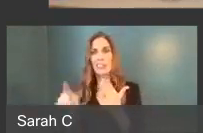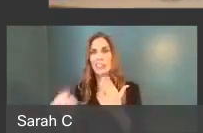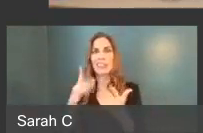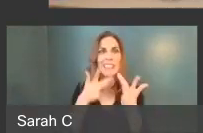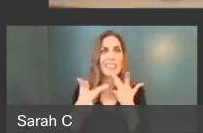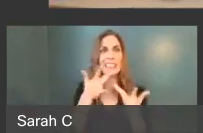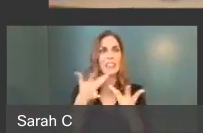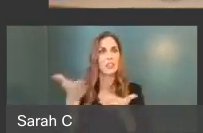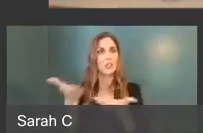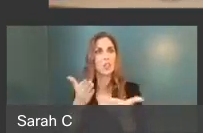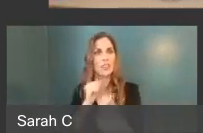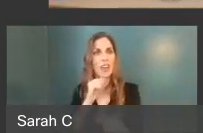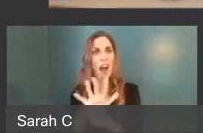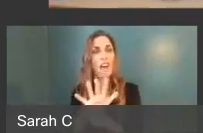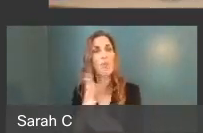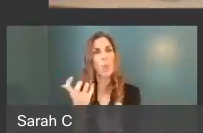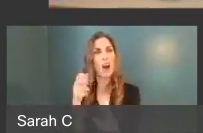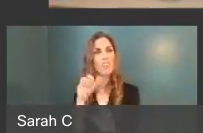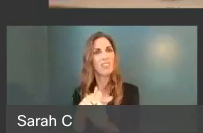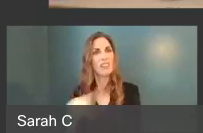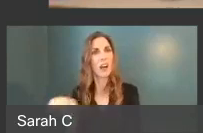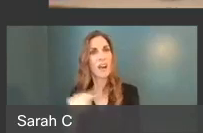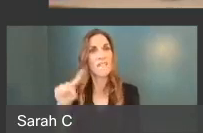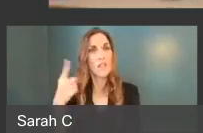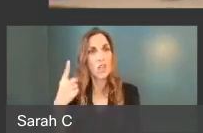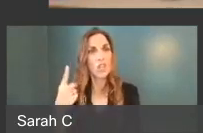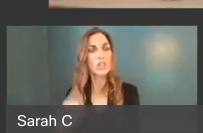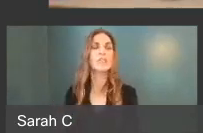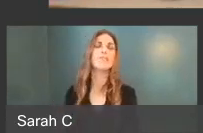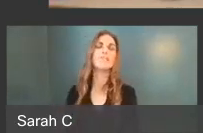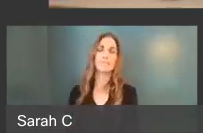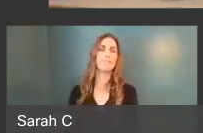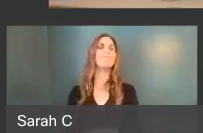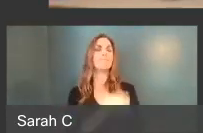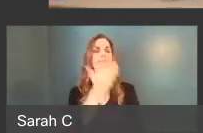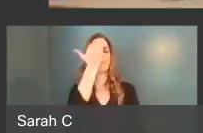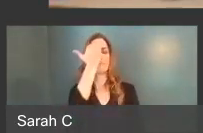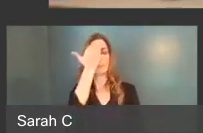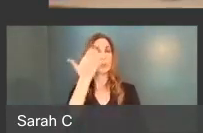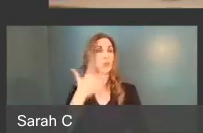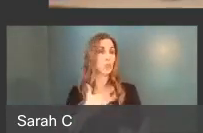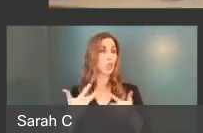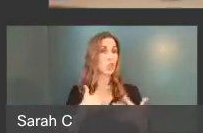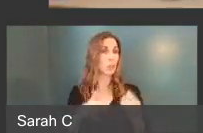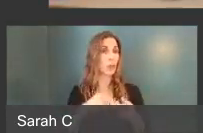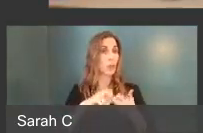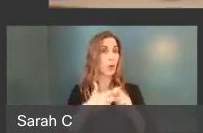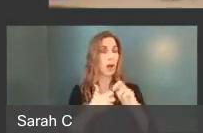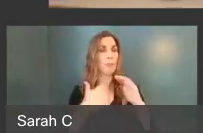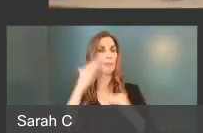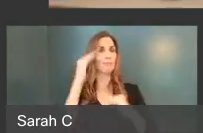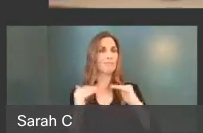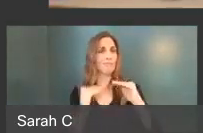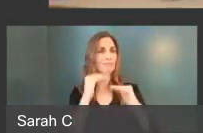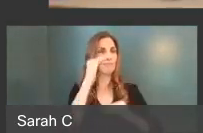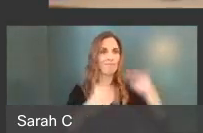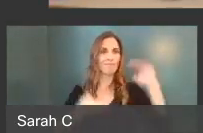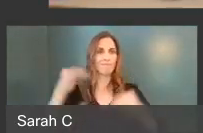[Commissioner Arkoosh] Yeah. I am, I am very concerned about issues of equity as we continue to make vaccine available